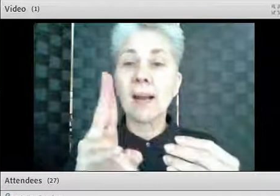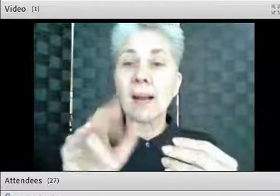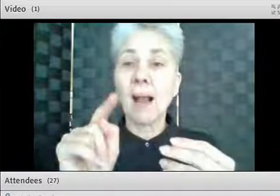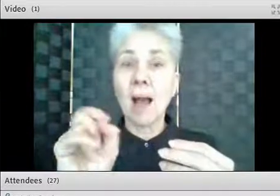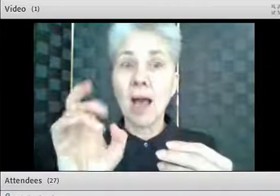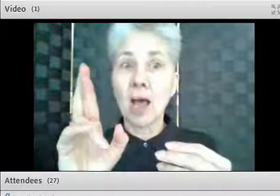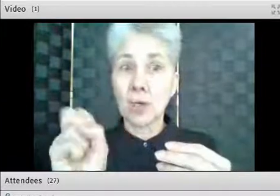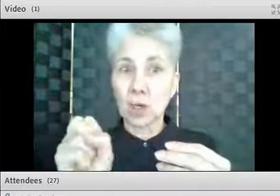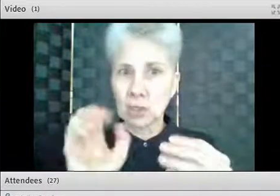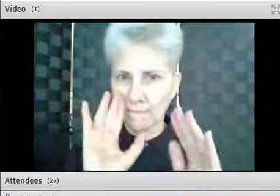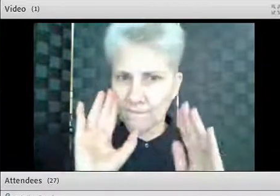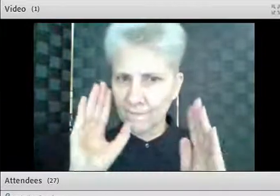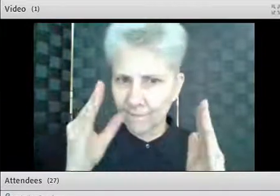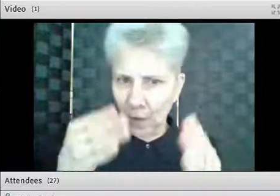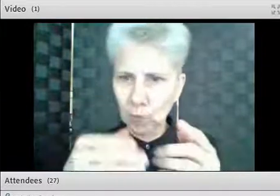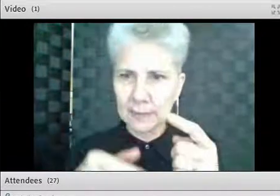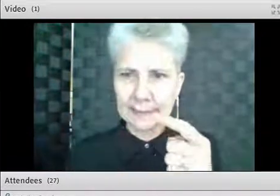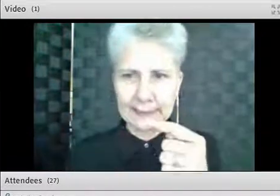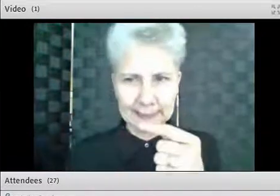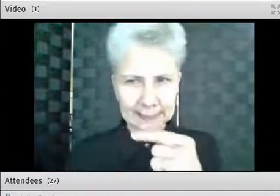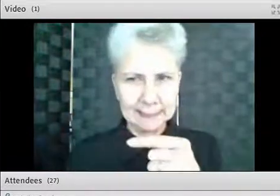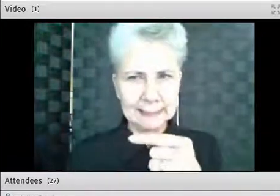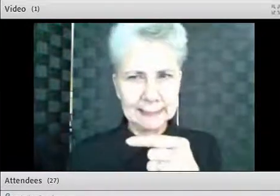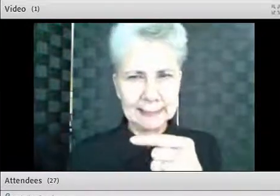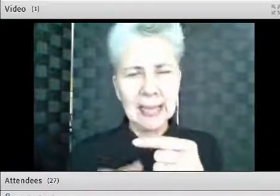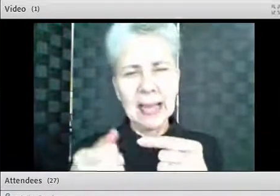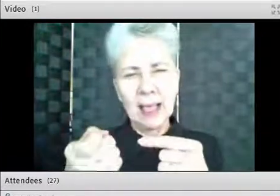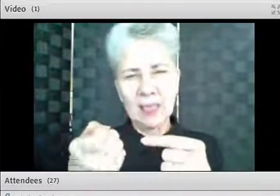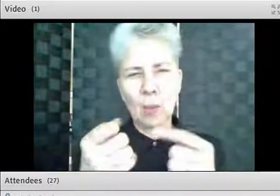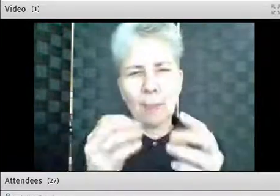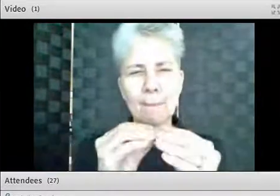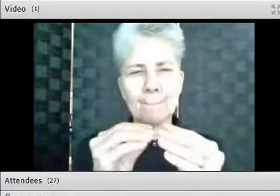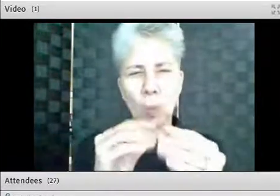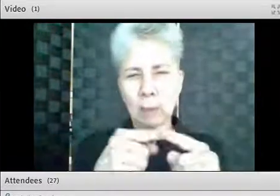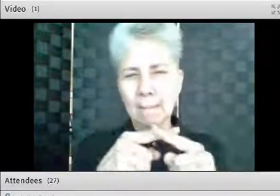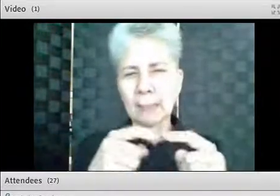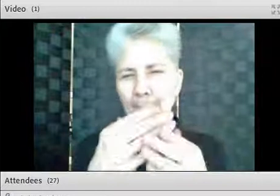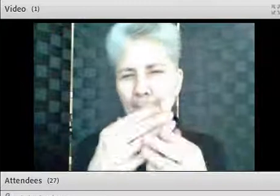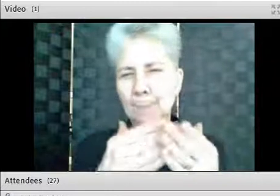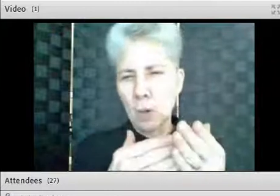So this is kind of, I think, the more complicated of the --